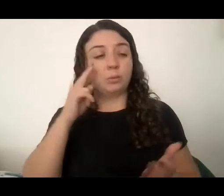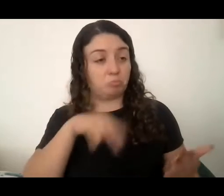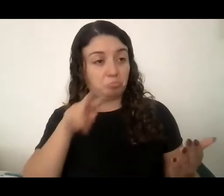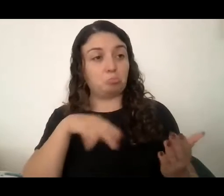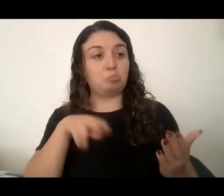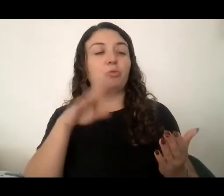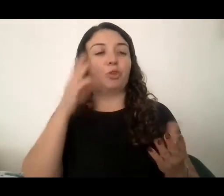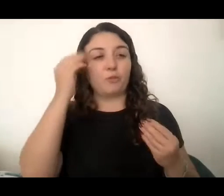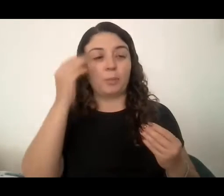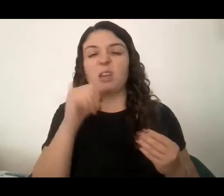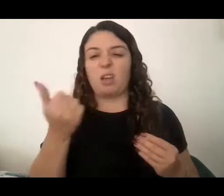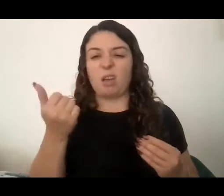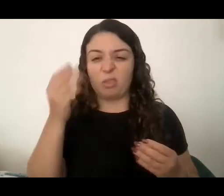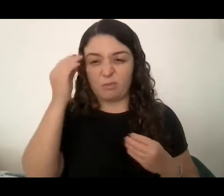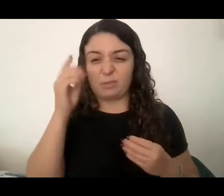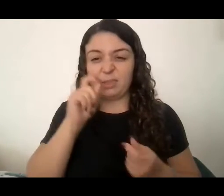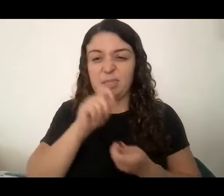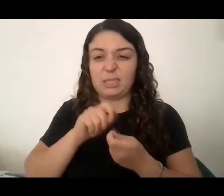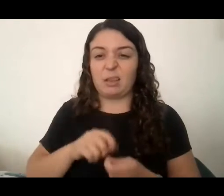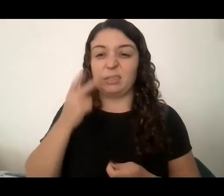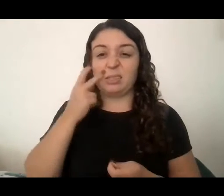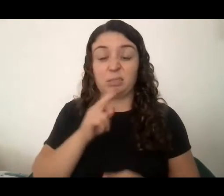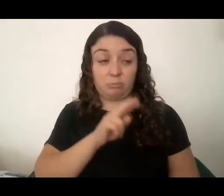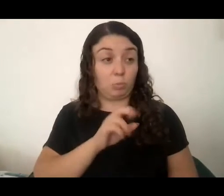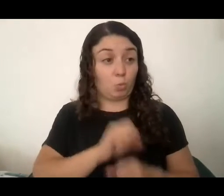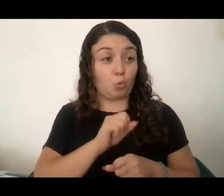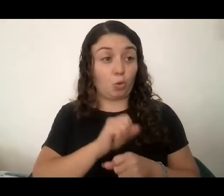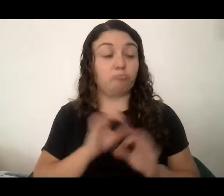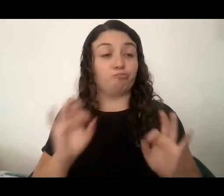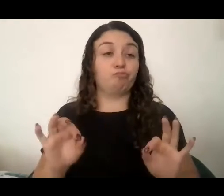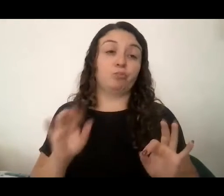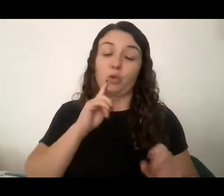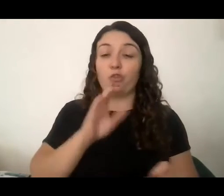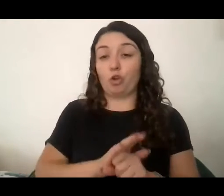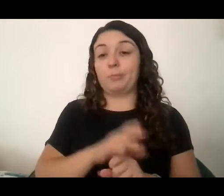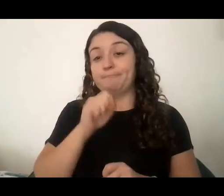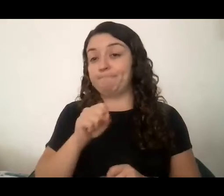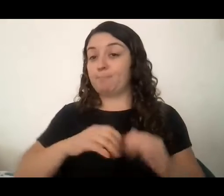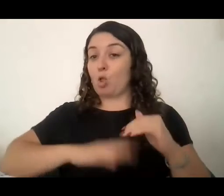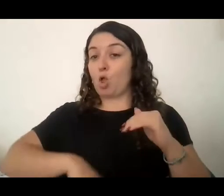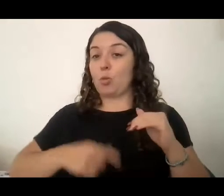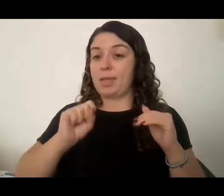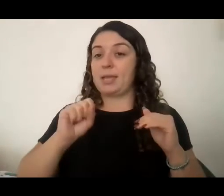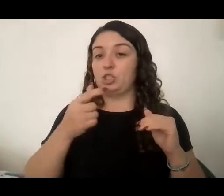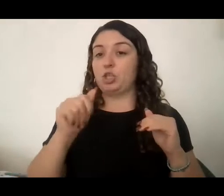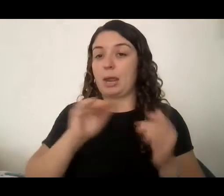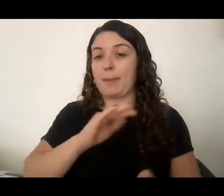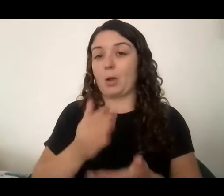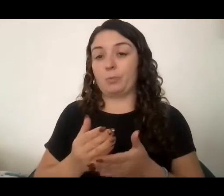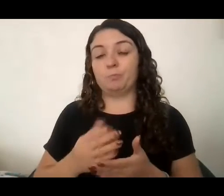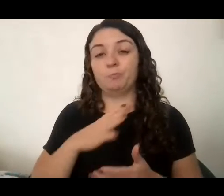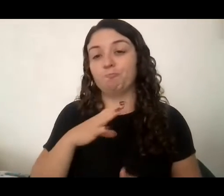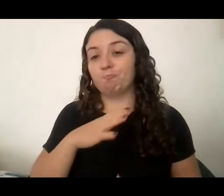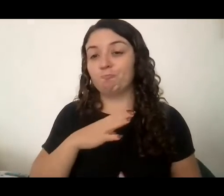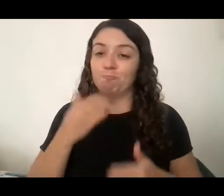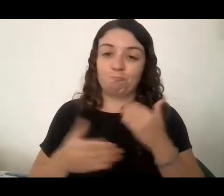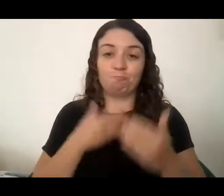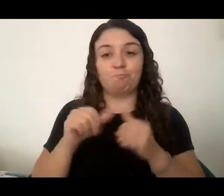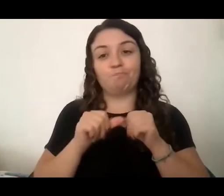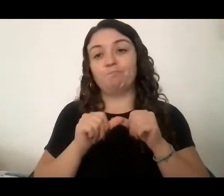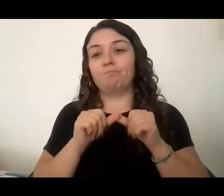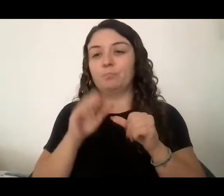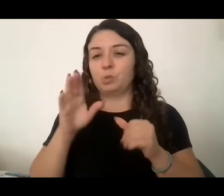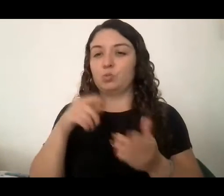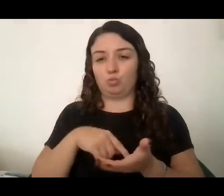with some additional details to review your work and confirm, yeah, your work was below SGA. Then